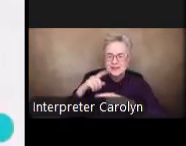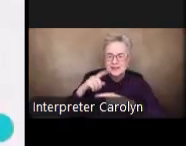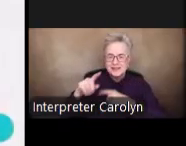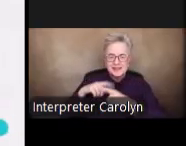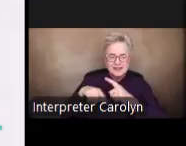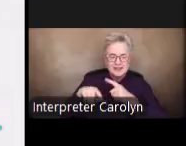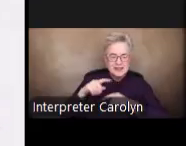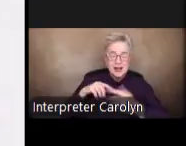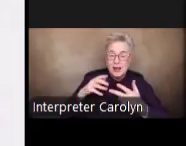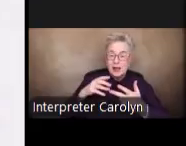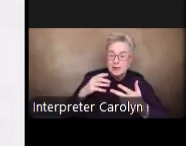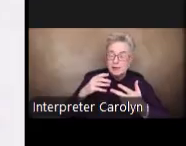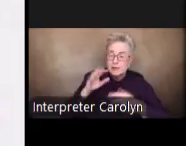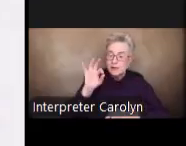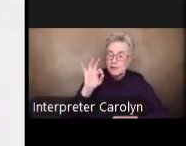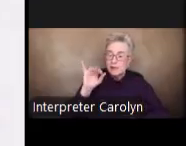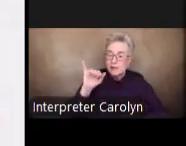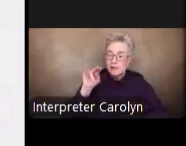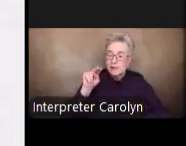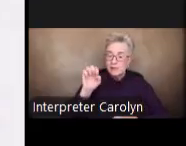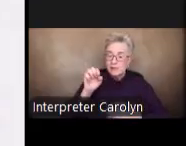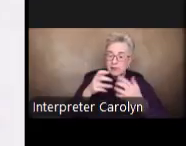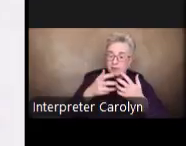and fine motor developments, supports both speech